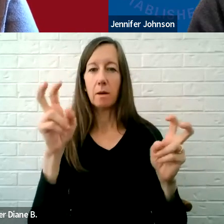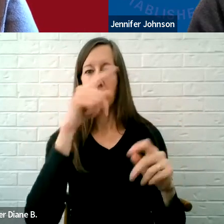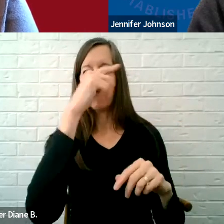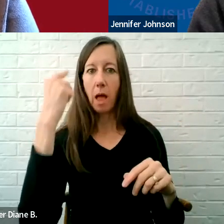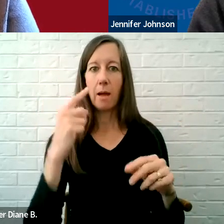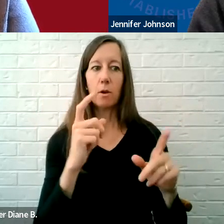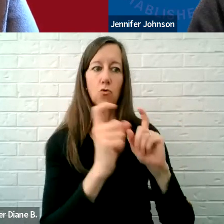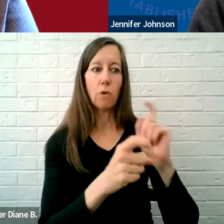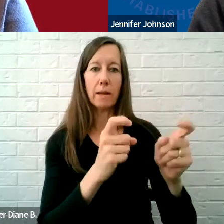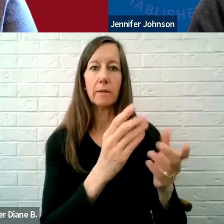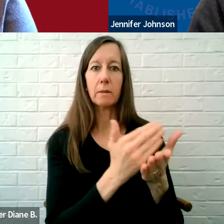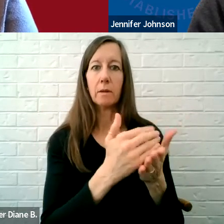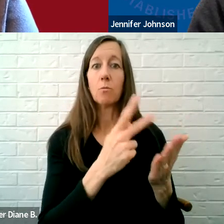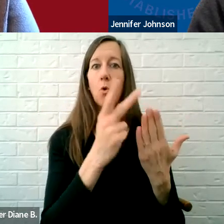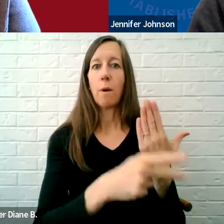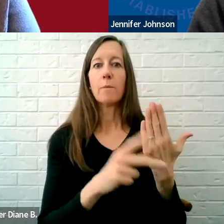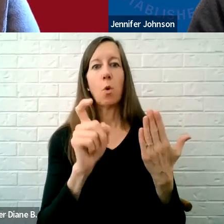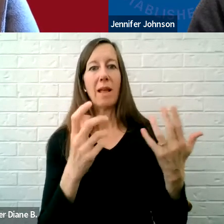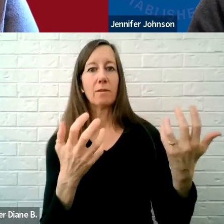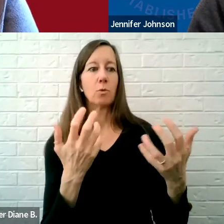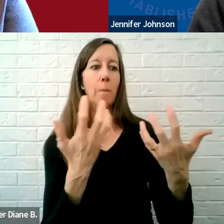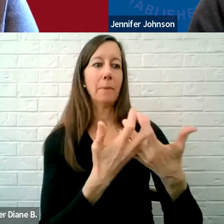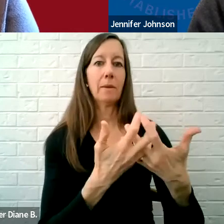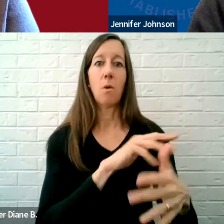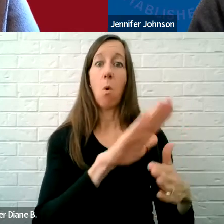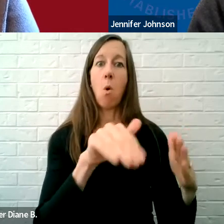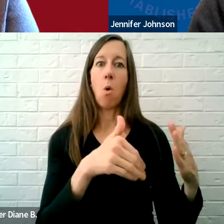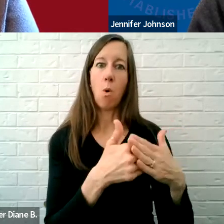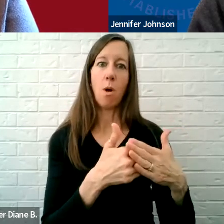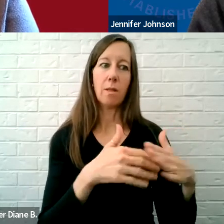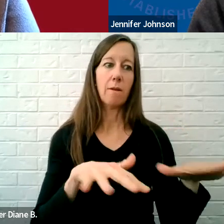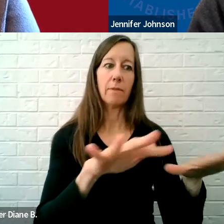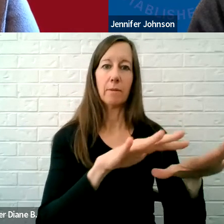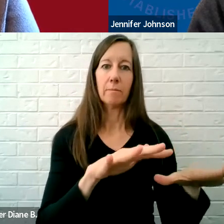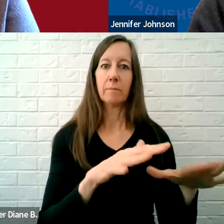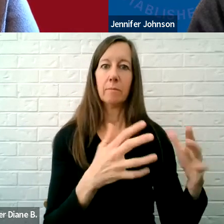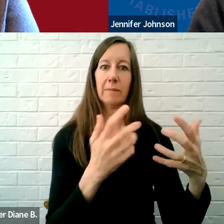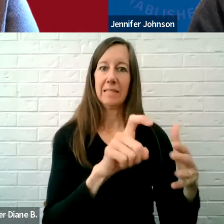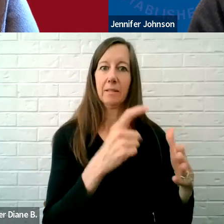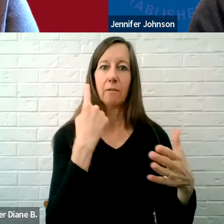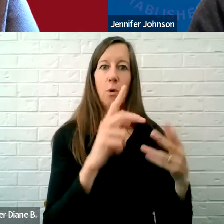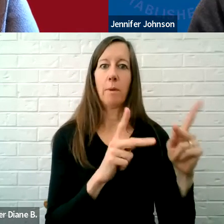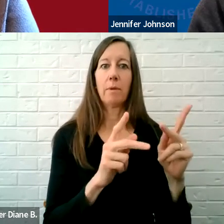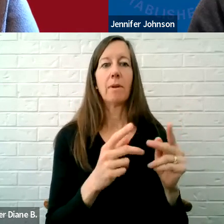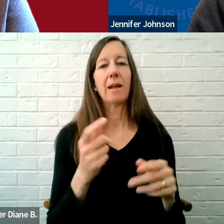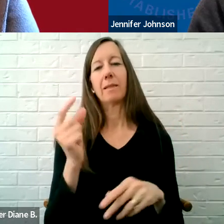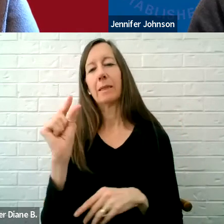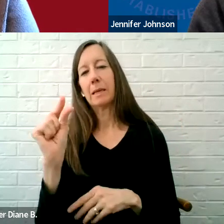All of the citizens of the Territories and very little resource goes to people with intellectual and developmental disabilities.